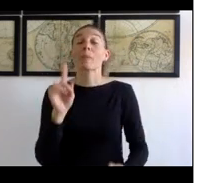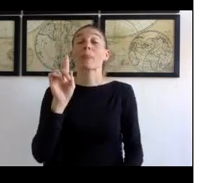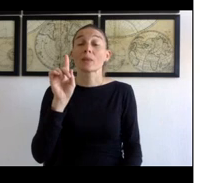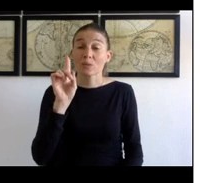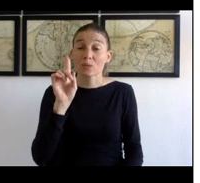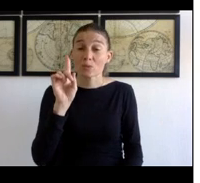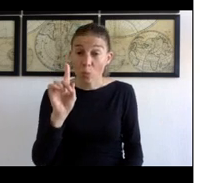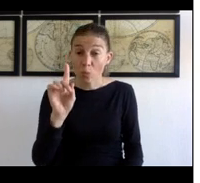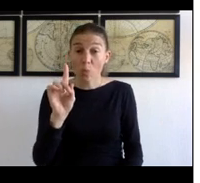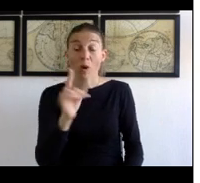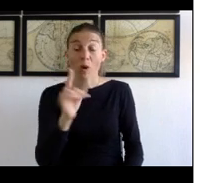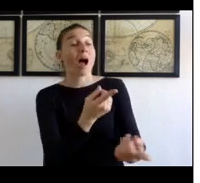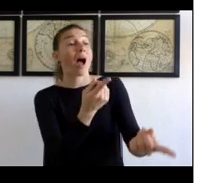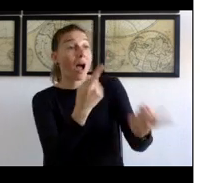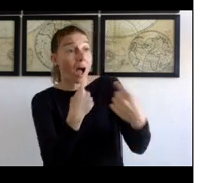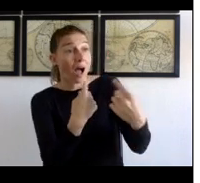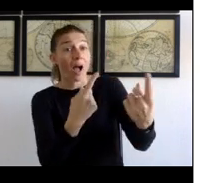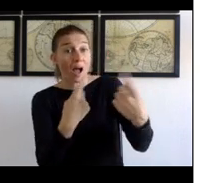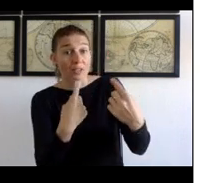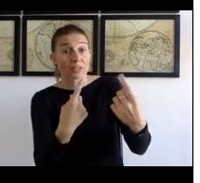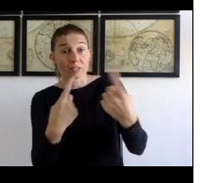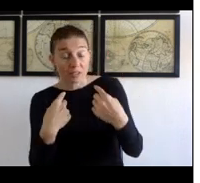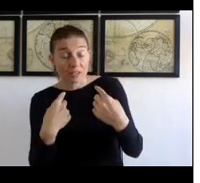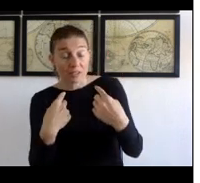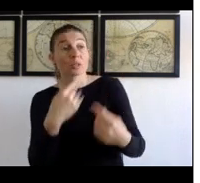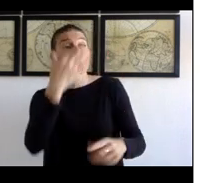would include an answer like data or statistics?